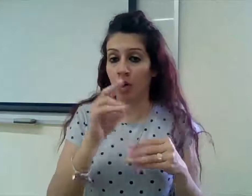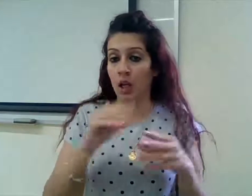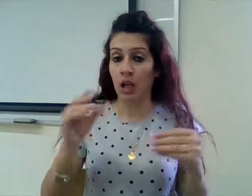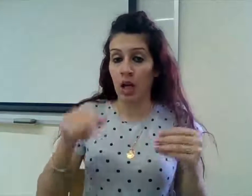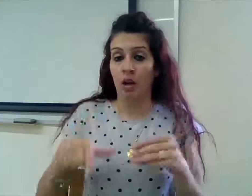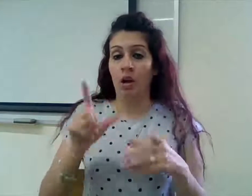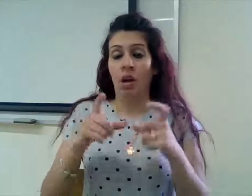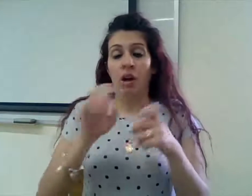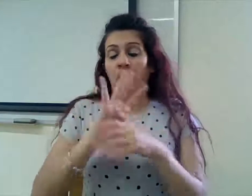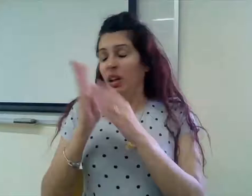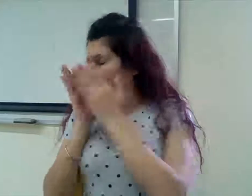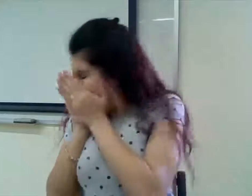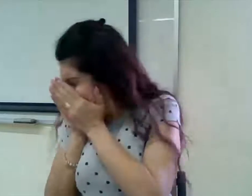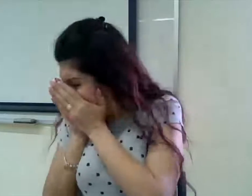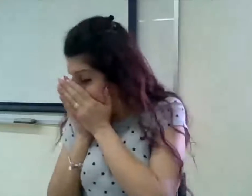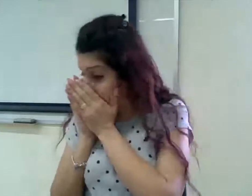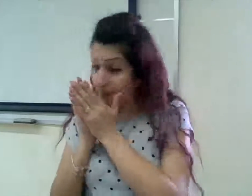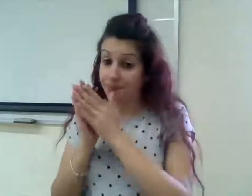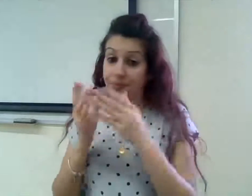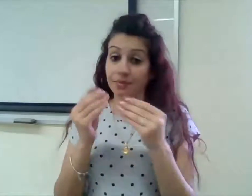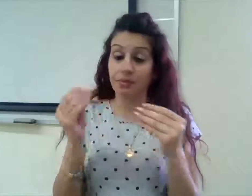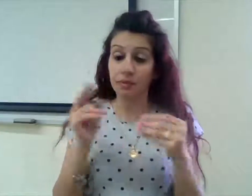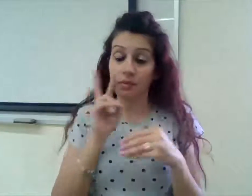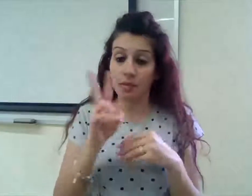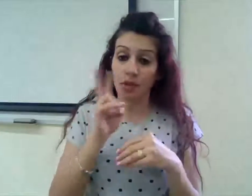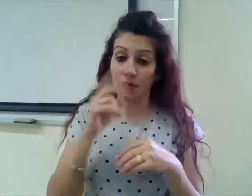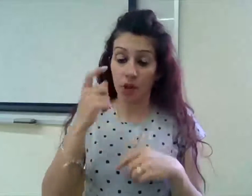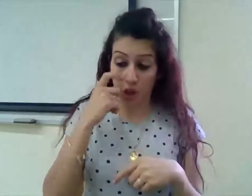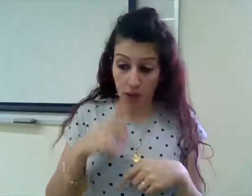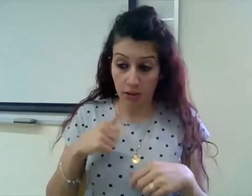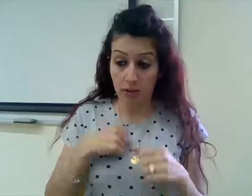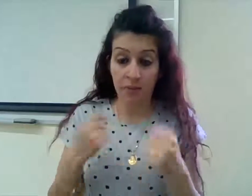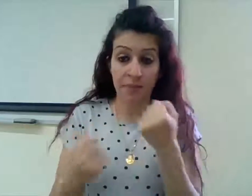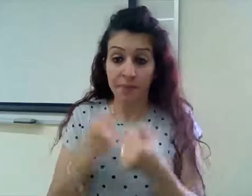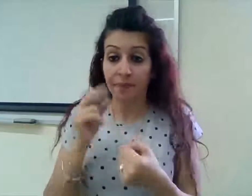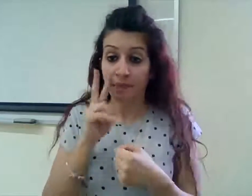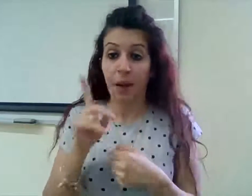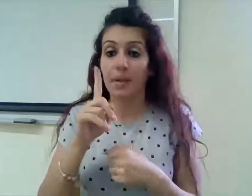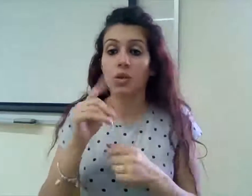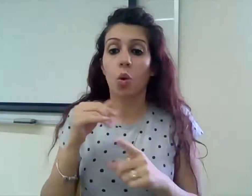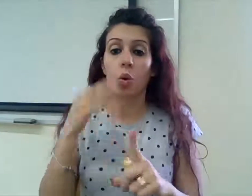has a question more targeted focus on students with disabilities so the